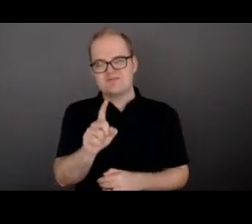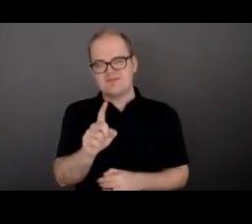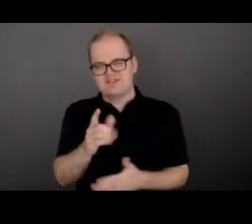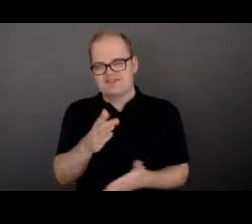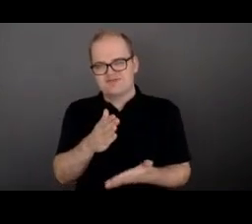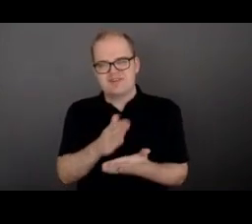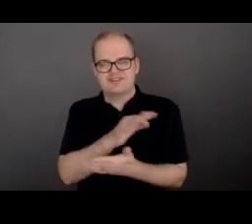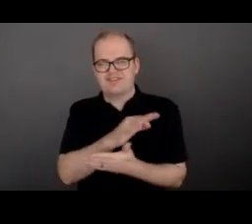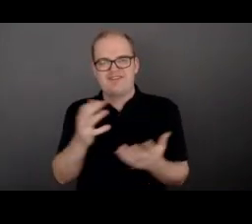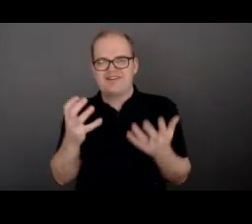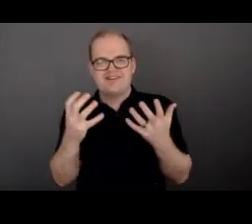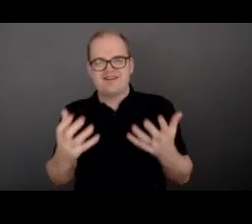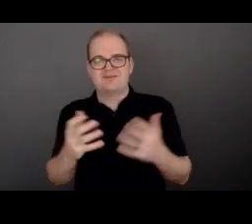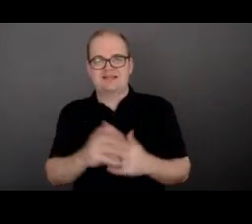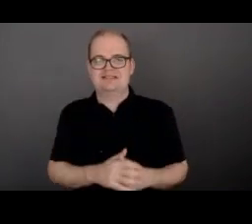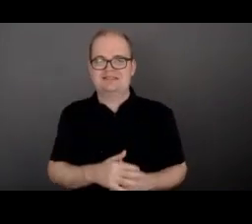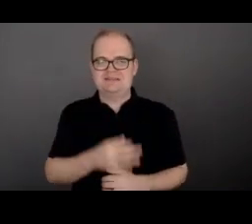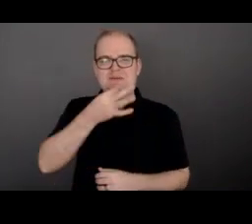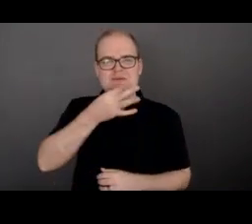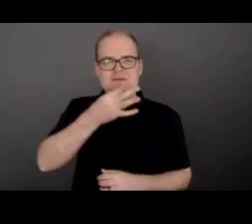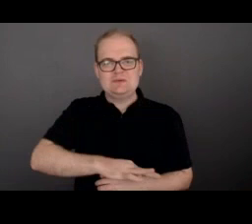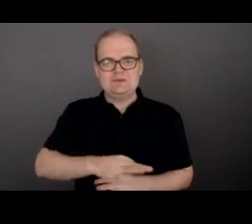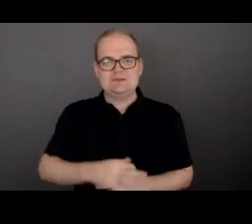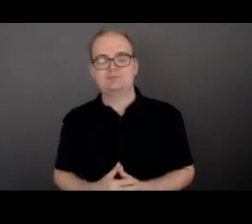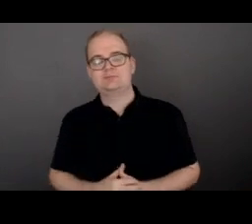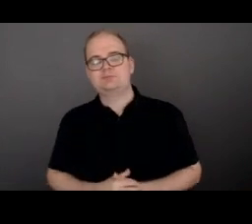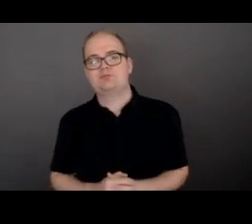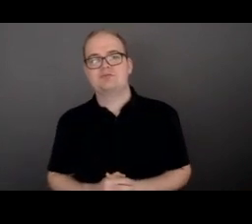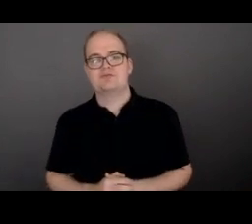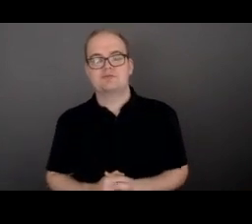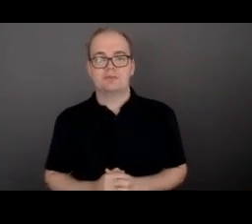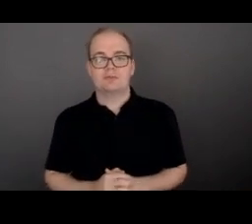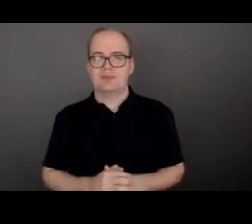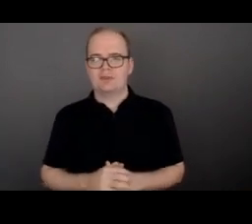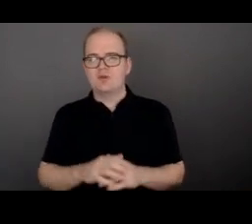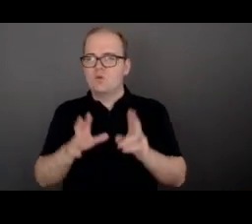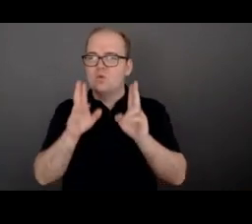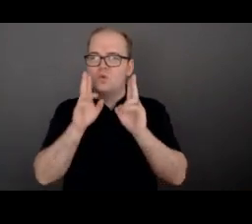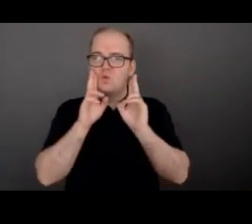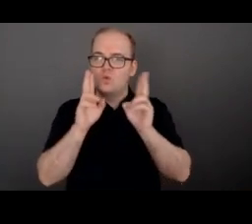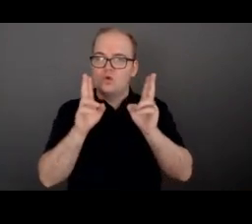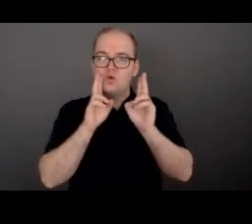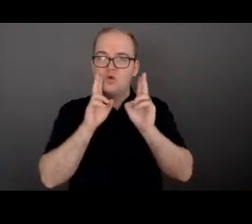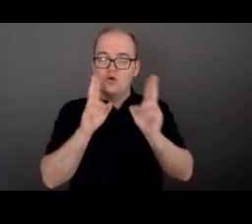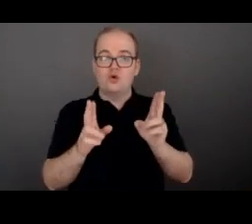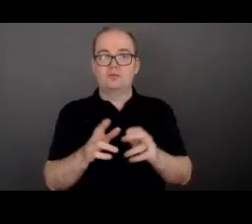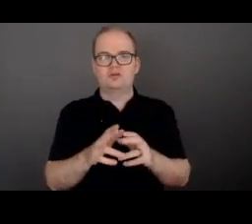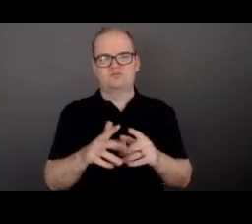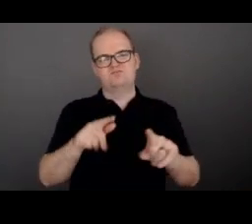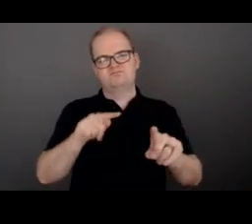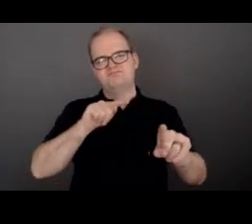applicant, I guess. It's usually the vast majority are actually police.